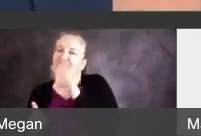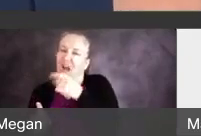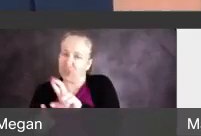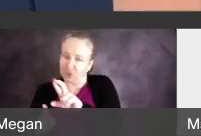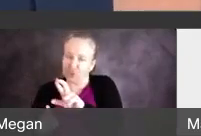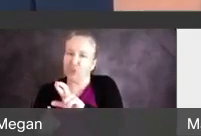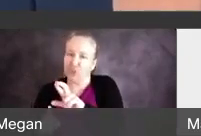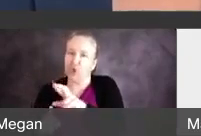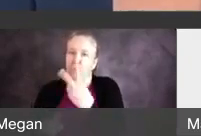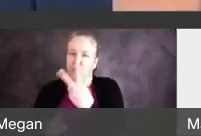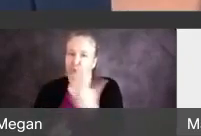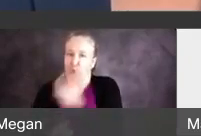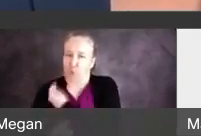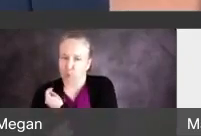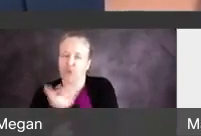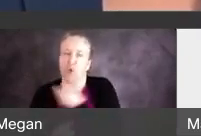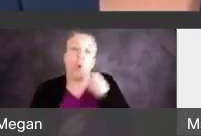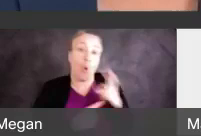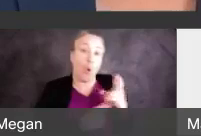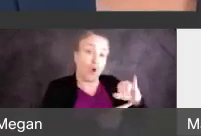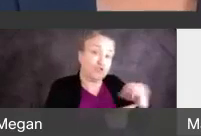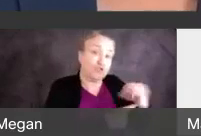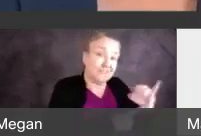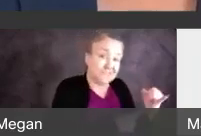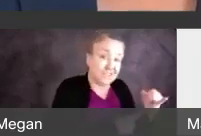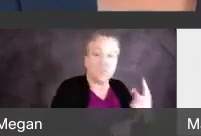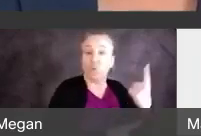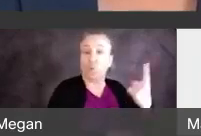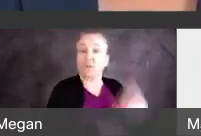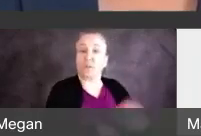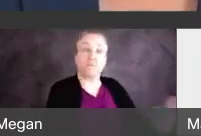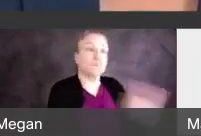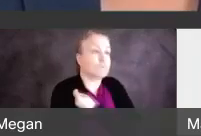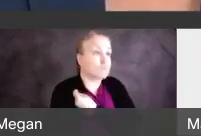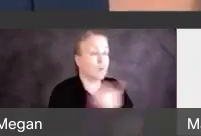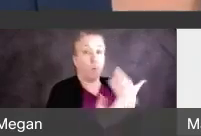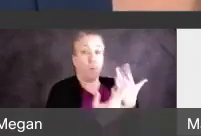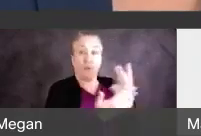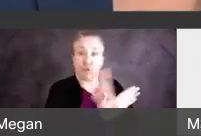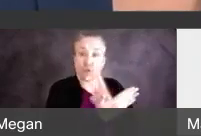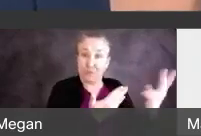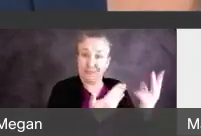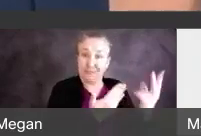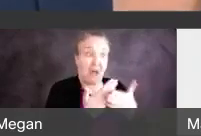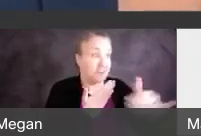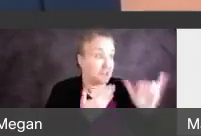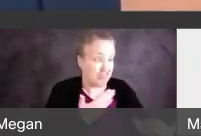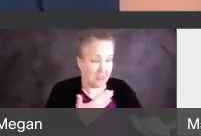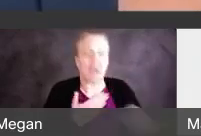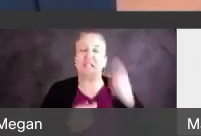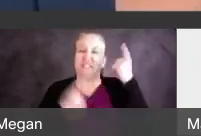or your single dose of the Johnson & Johnson vaccine so again it's two weeks after you got